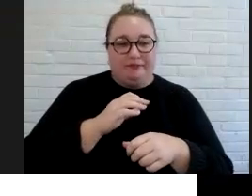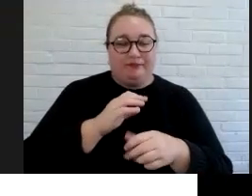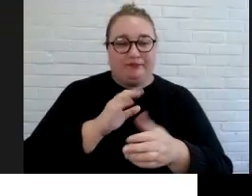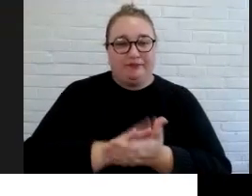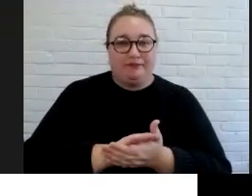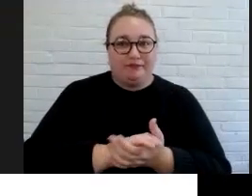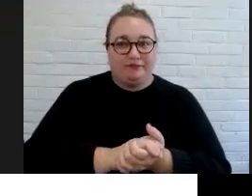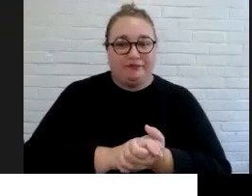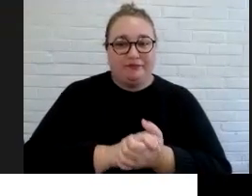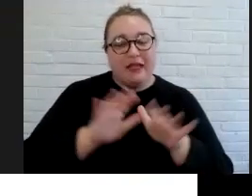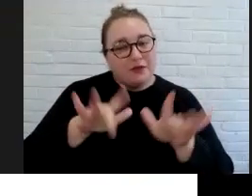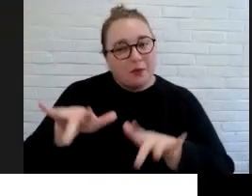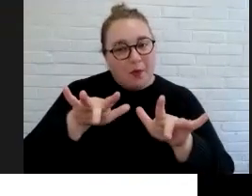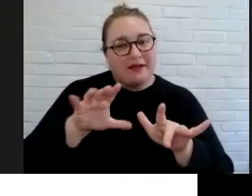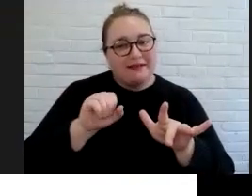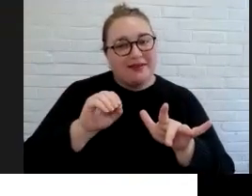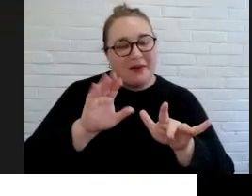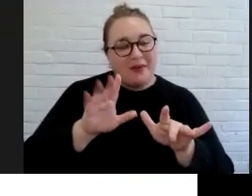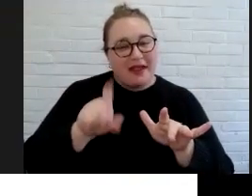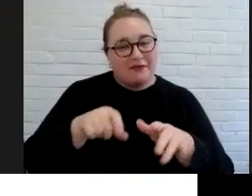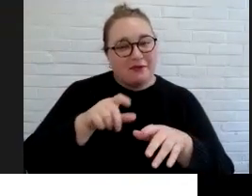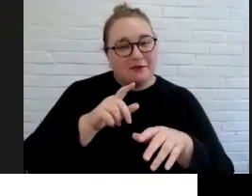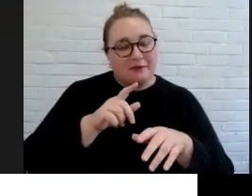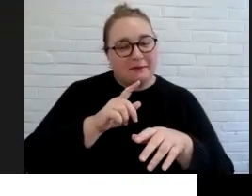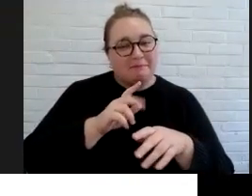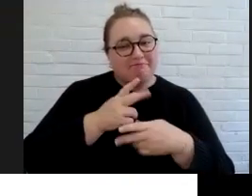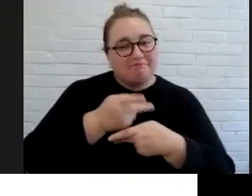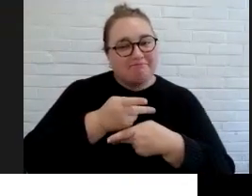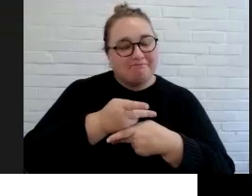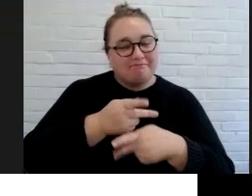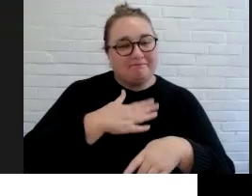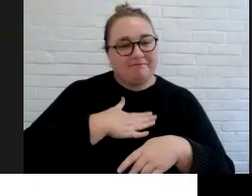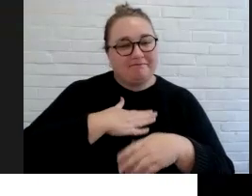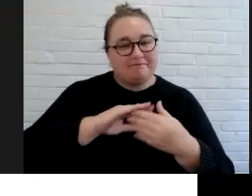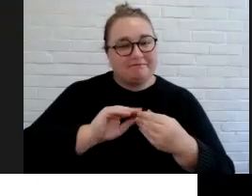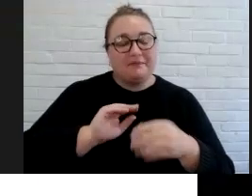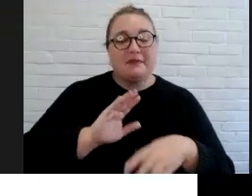And this is recorded. So I have to be careful about what I say. We are in the middle of, our union